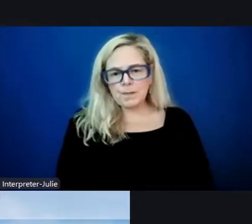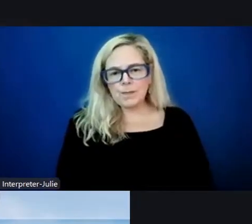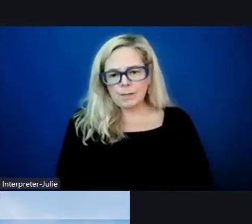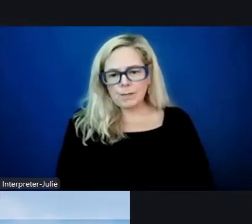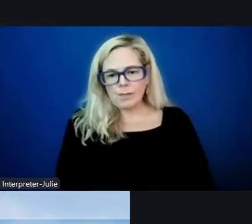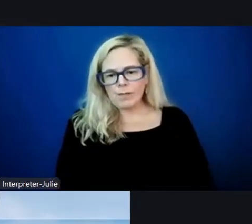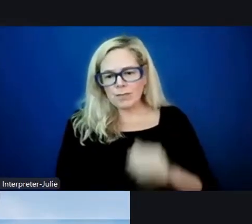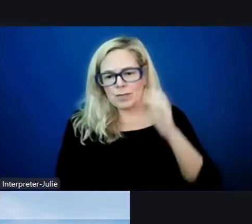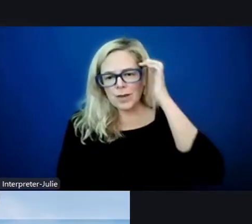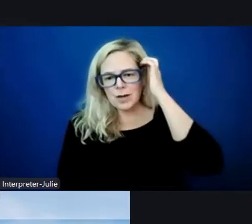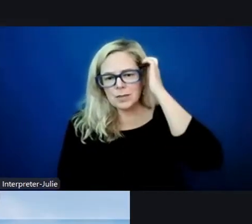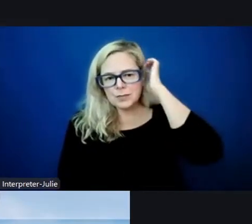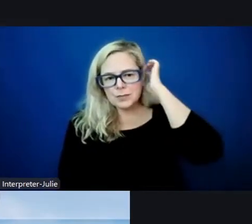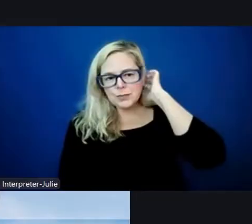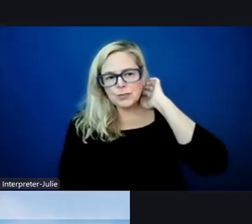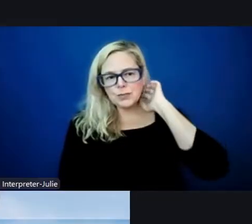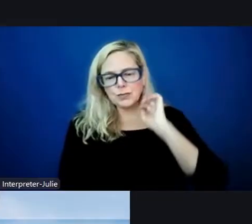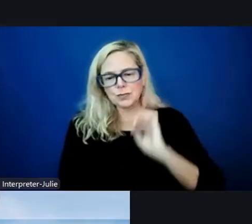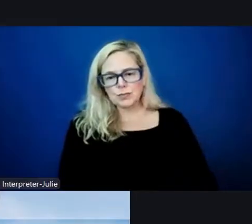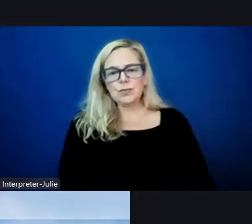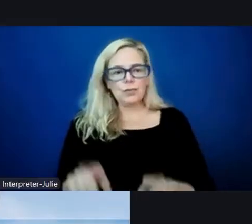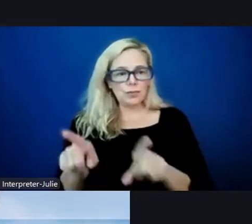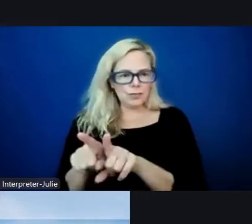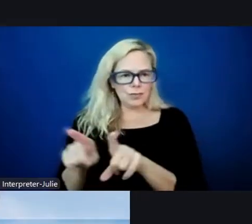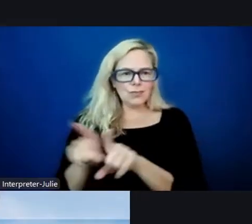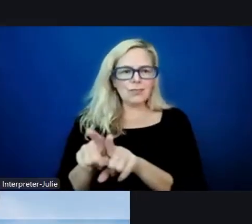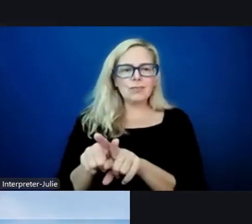I think also, I mean people's stories, but also as we